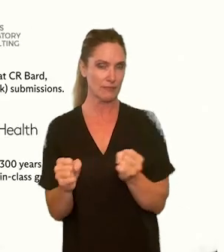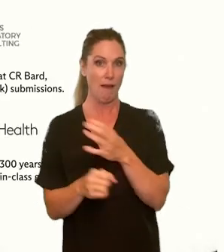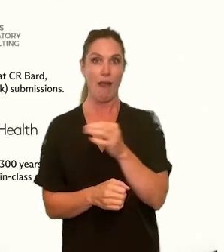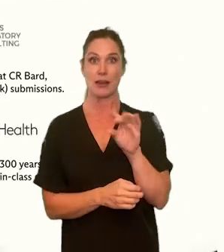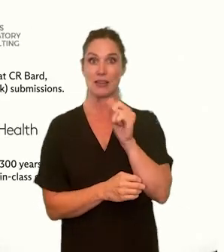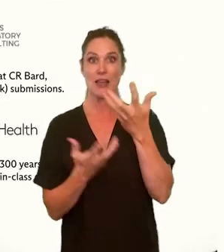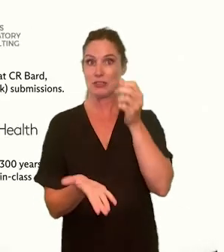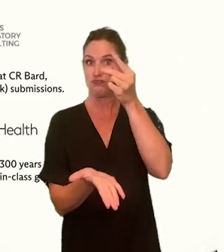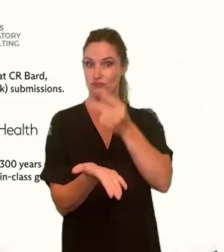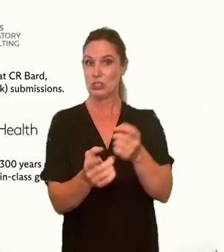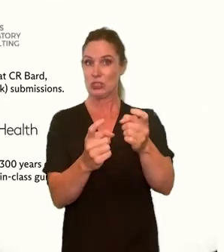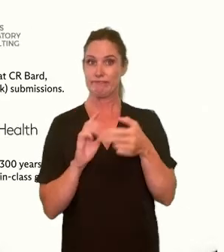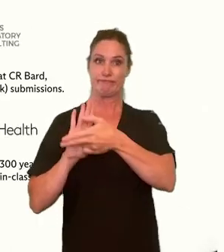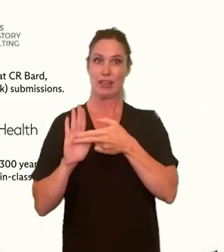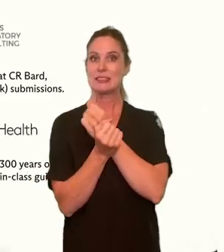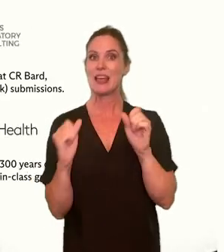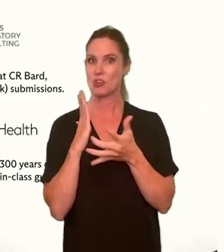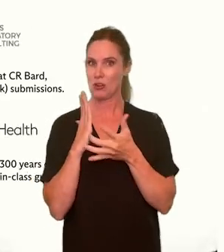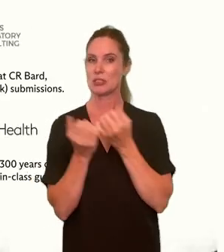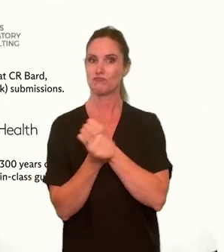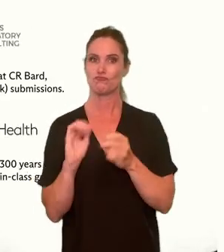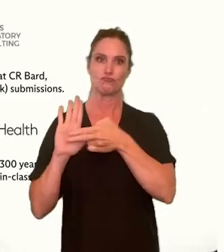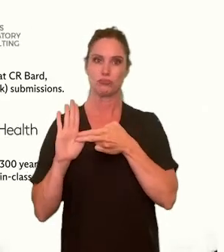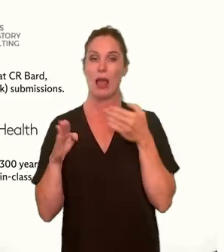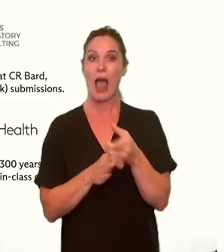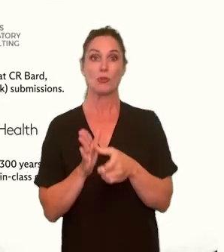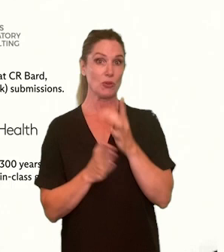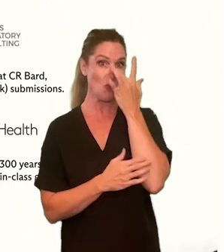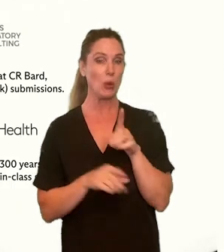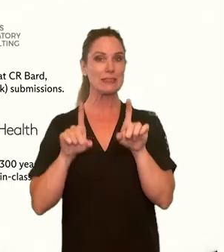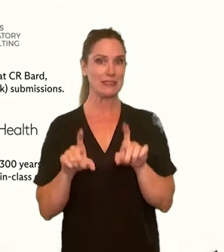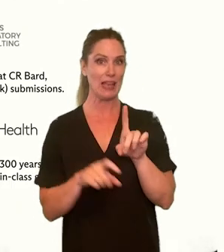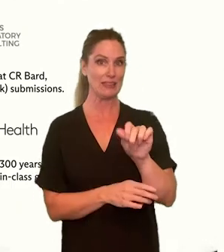after reviewing our early test data. We're expecting expedited review once we do submit.